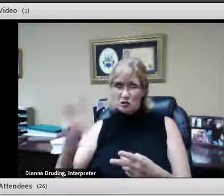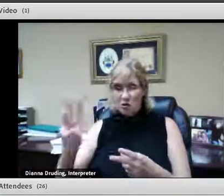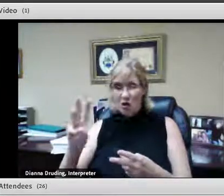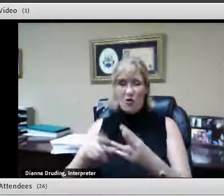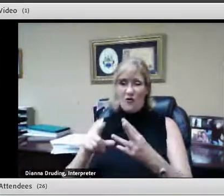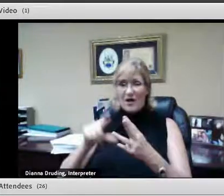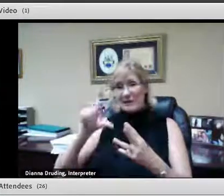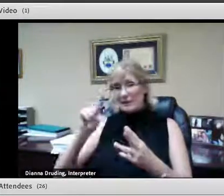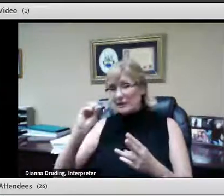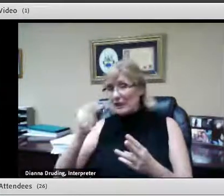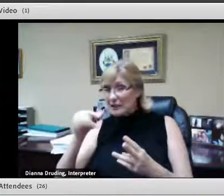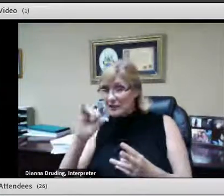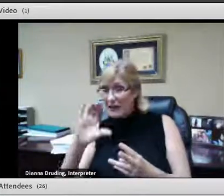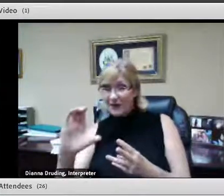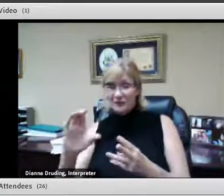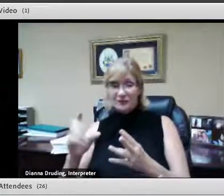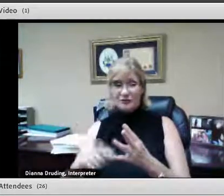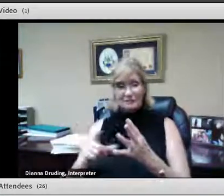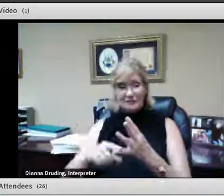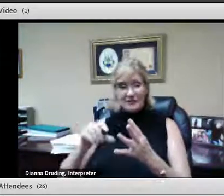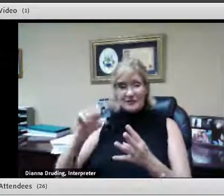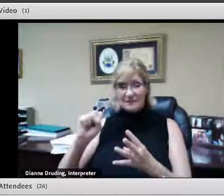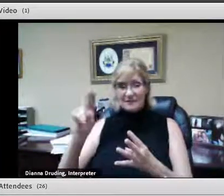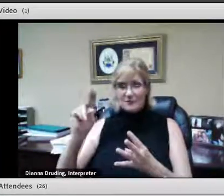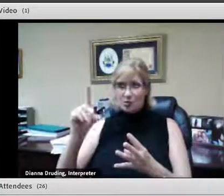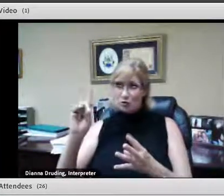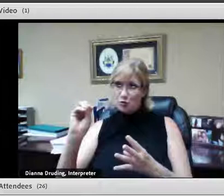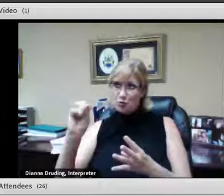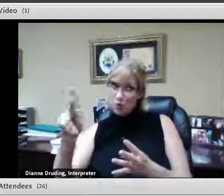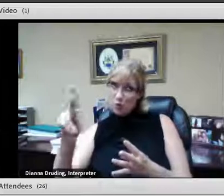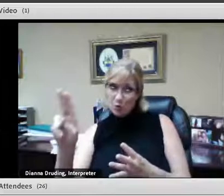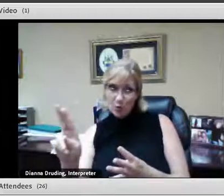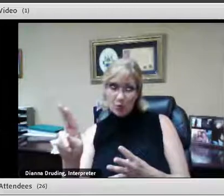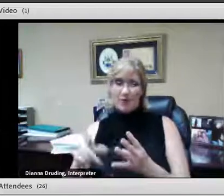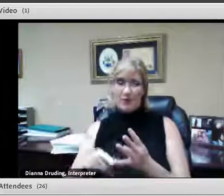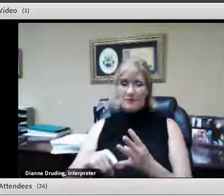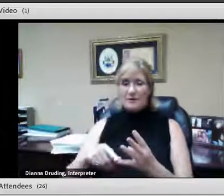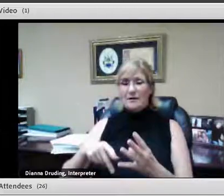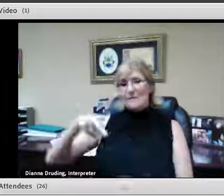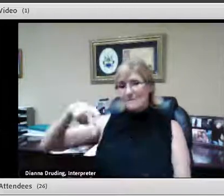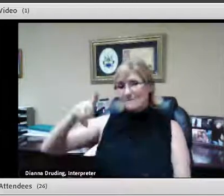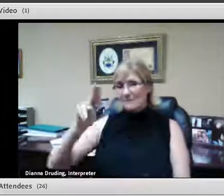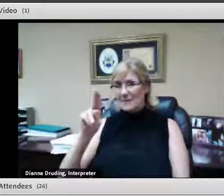out there, as well. I didn't list, specifically, any of them because I honestly don't use them.